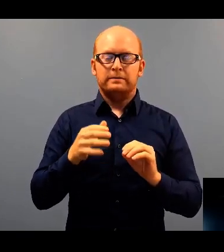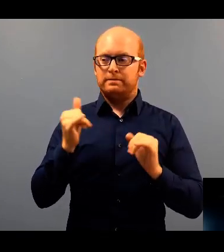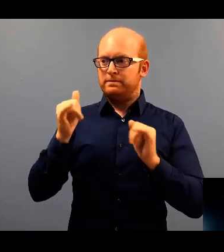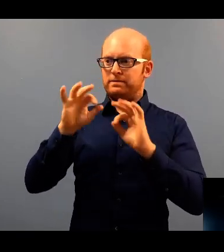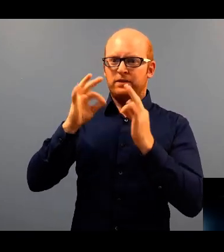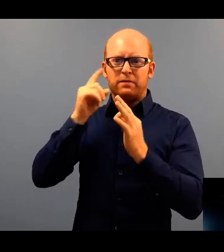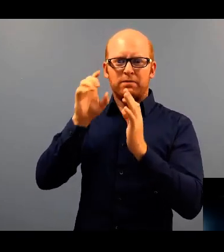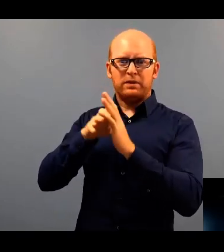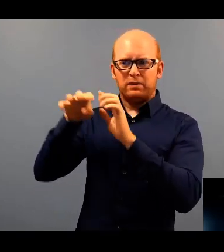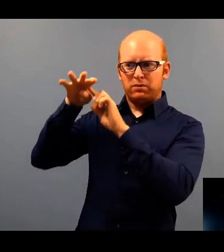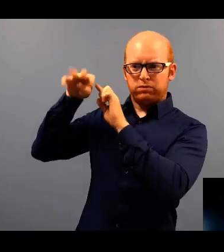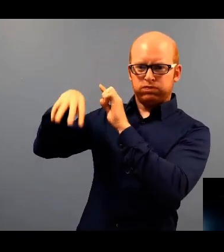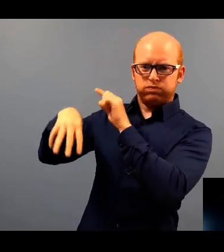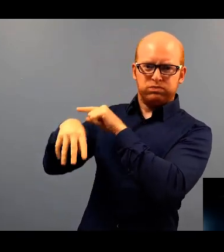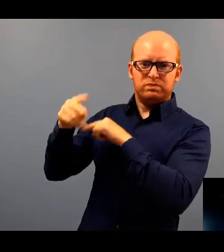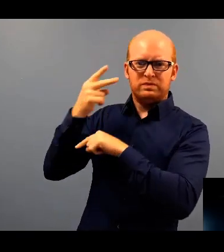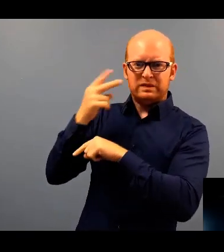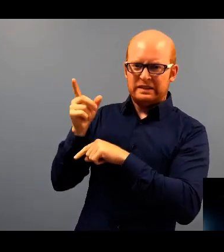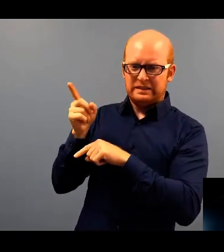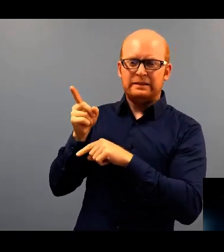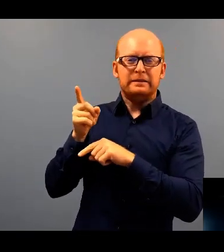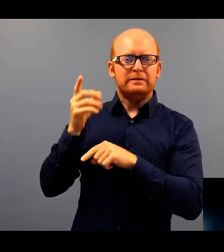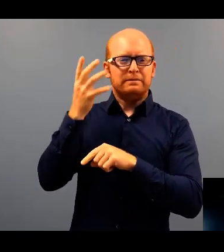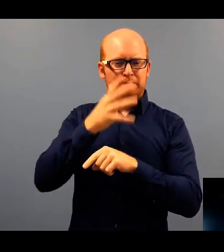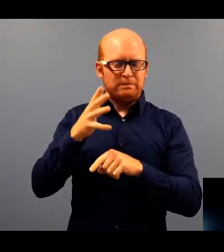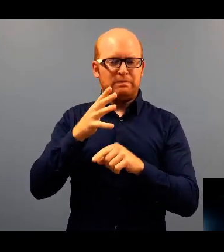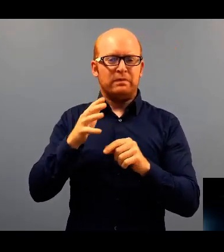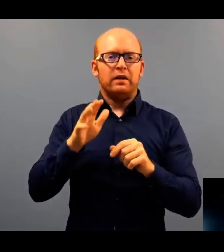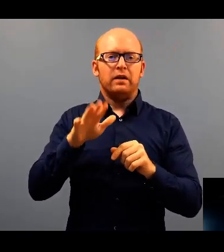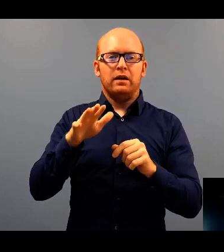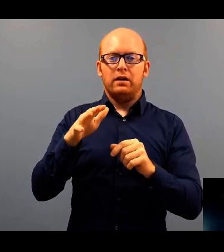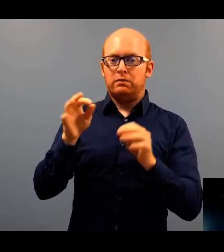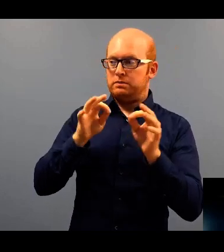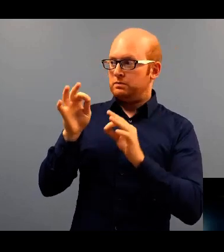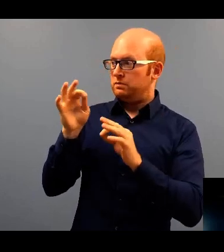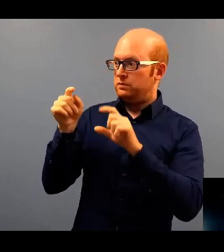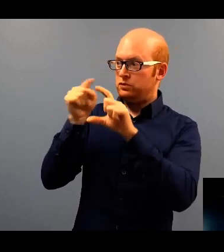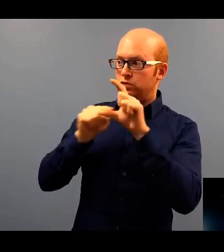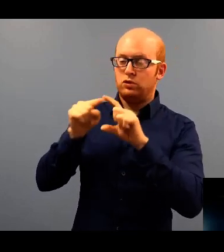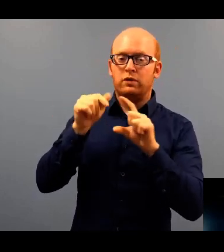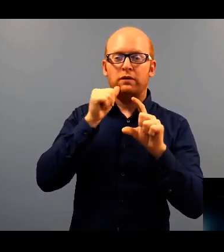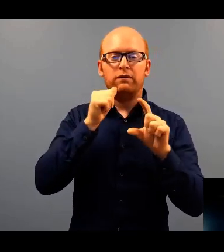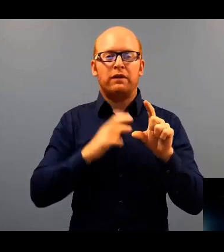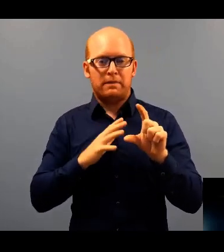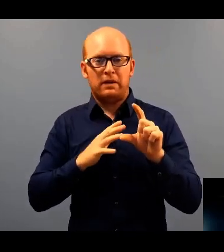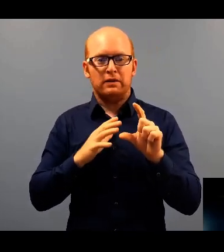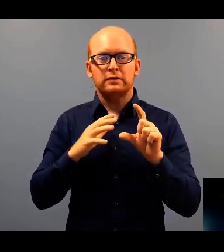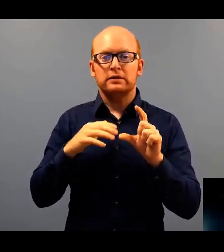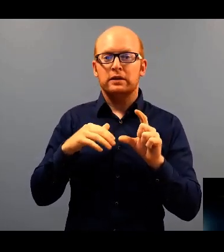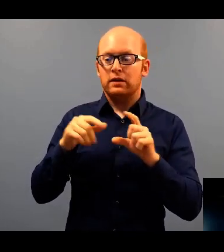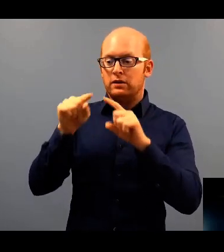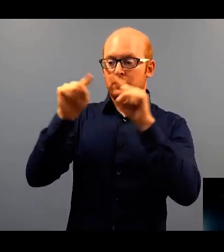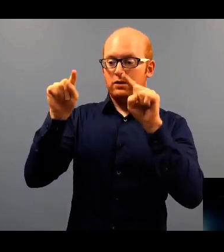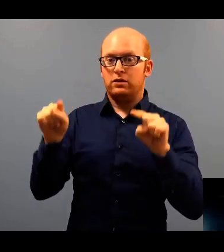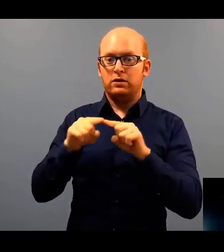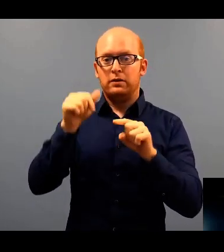it often looks something like this. In this diagram or pedigree, circles are females, and squares are males.